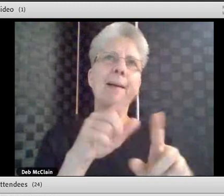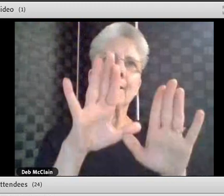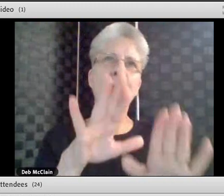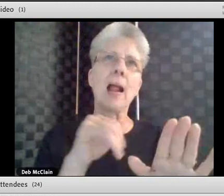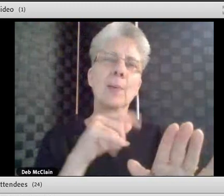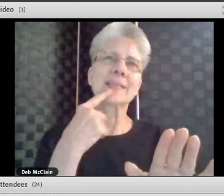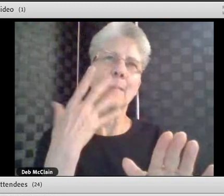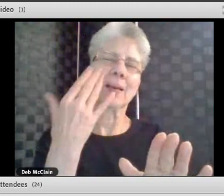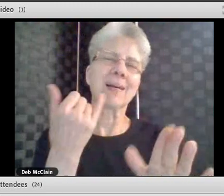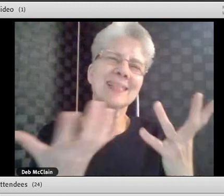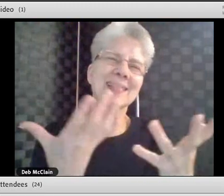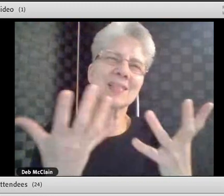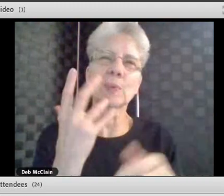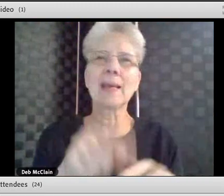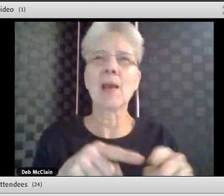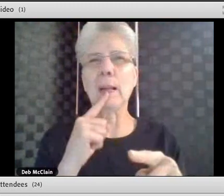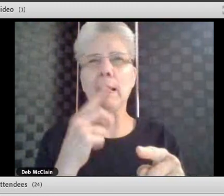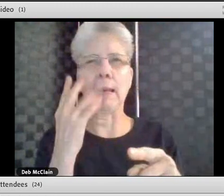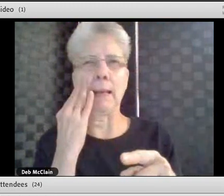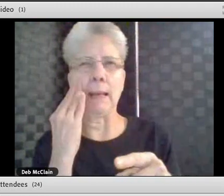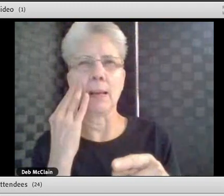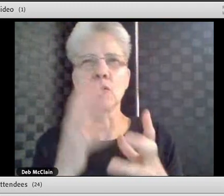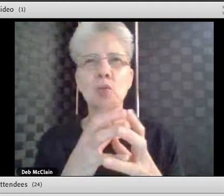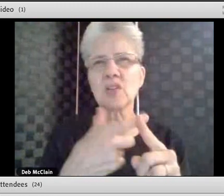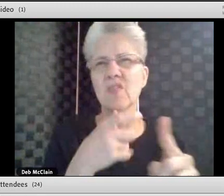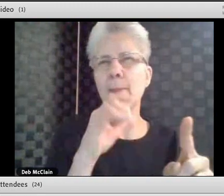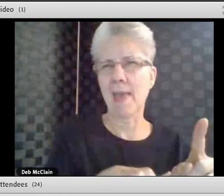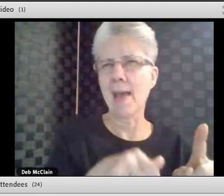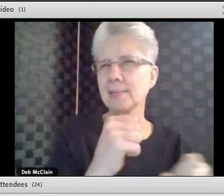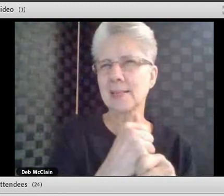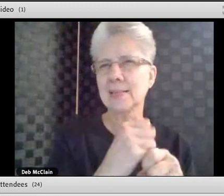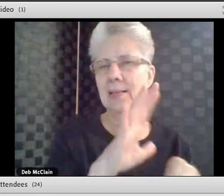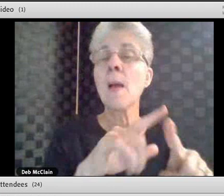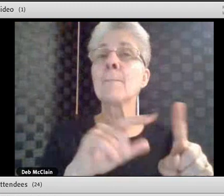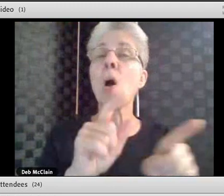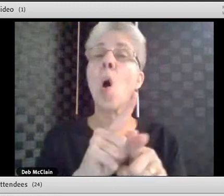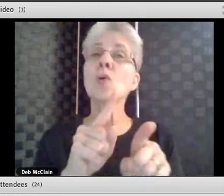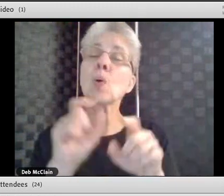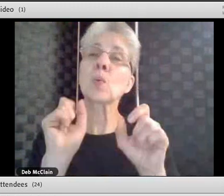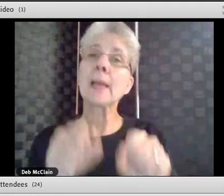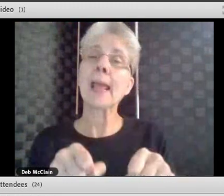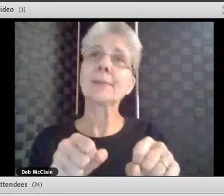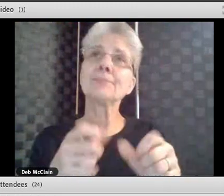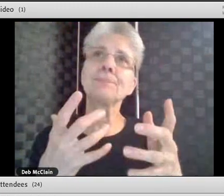but they're not super great, I would say, because you can't really tell too much from them,